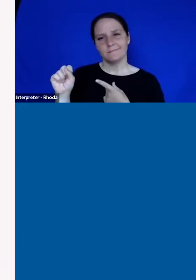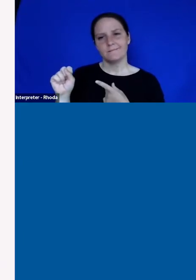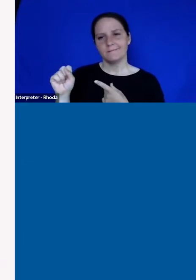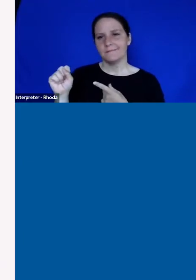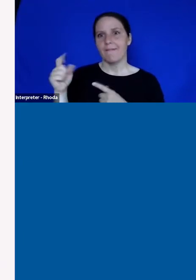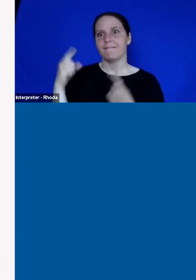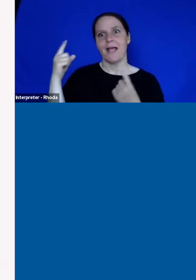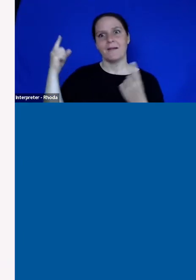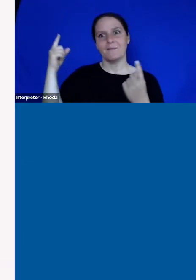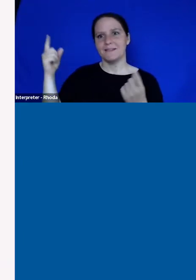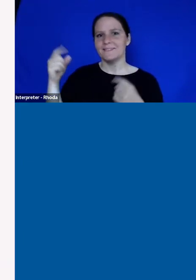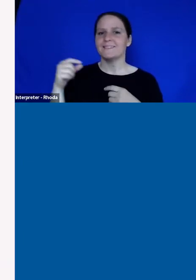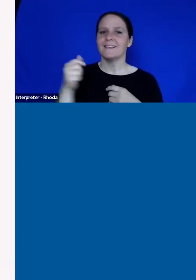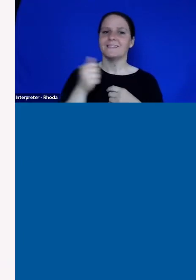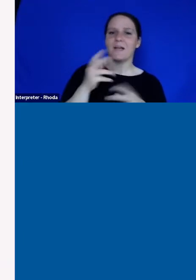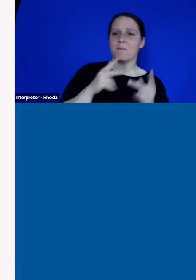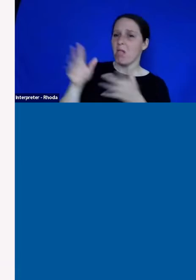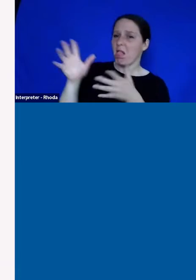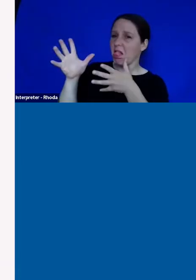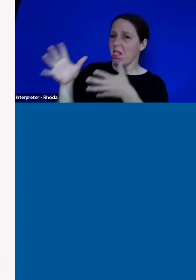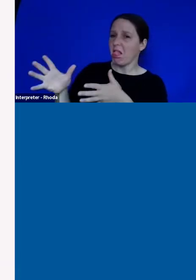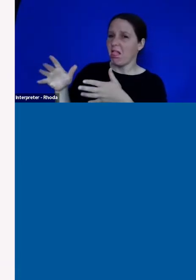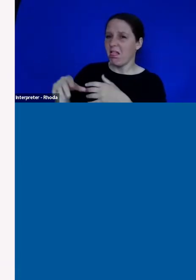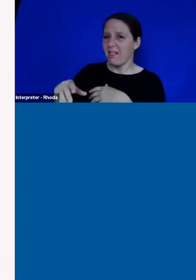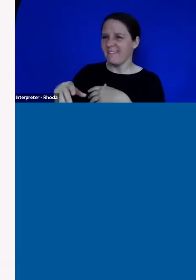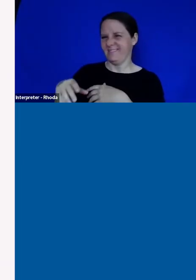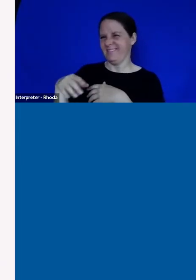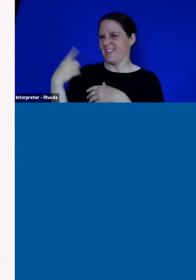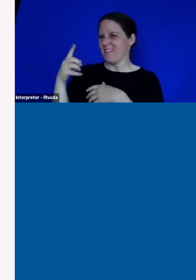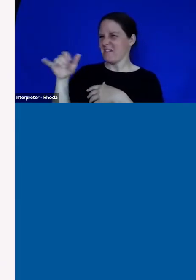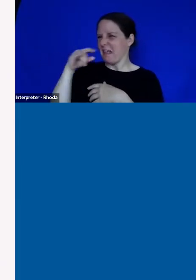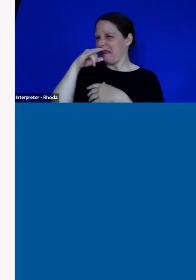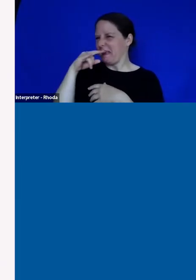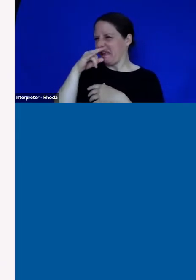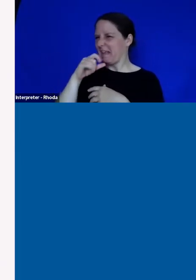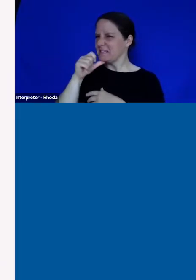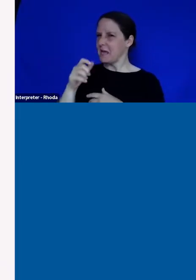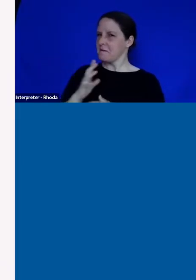whether designers hate it because they don't think it's professional enough or there have been people in the autistic community